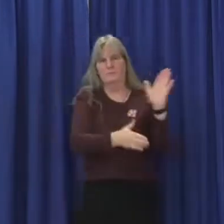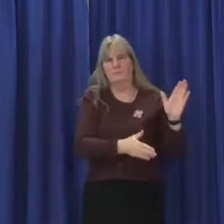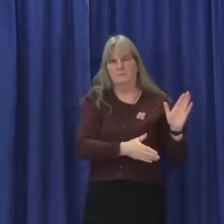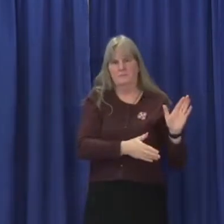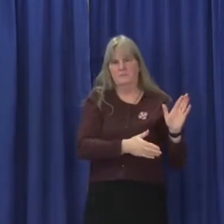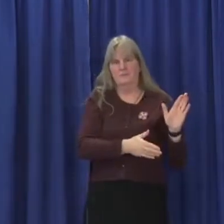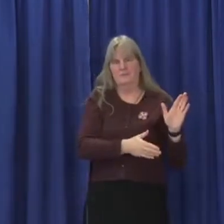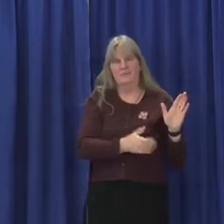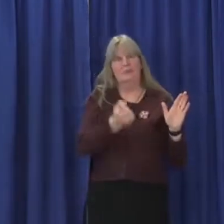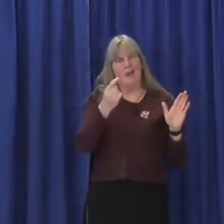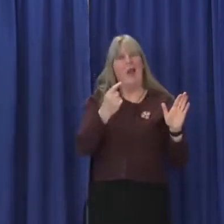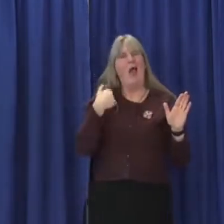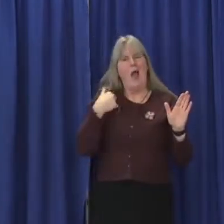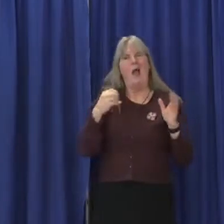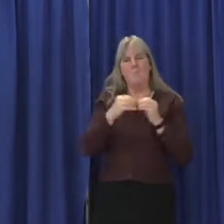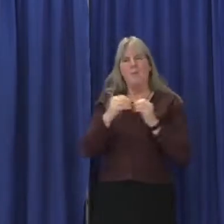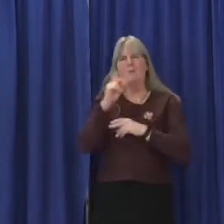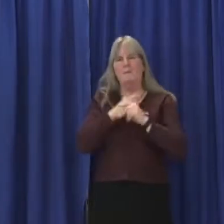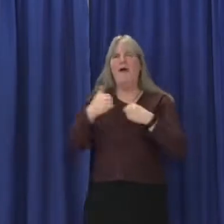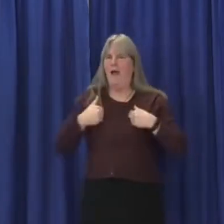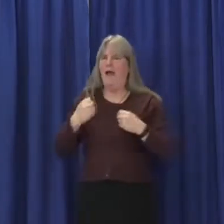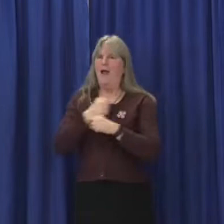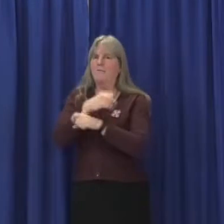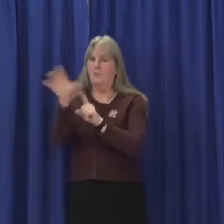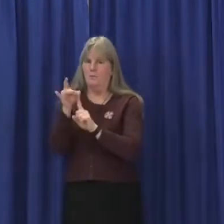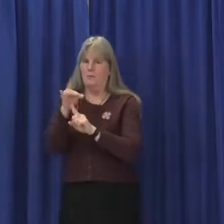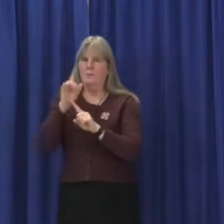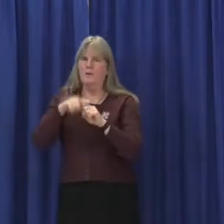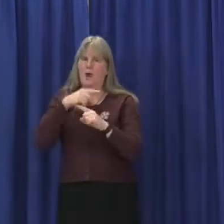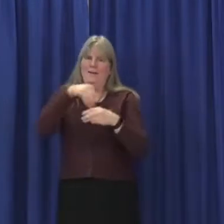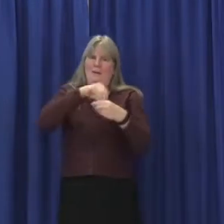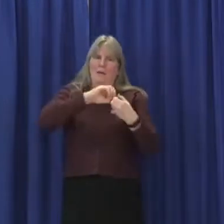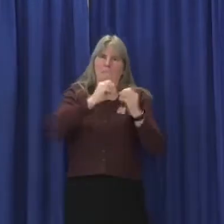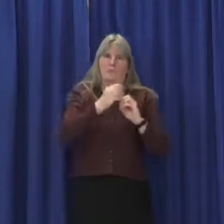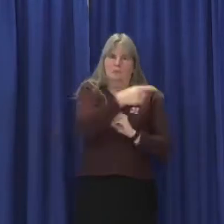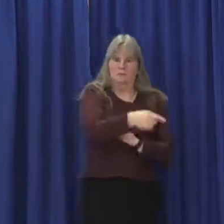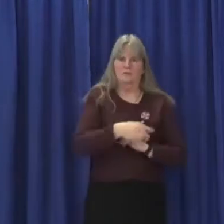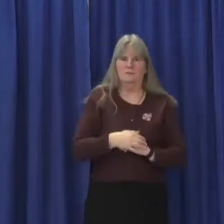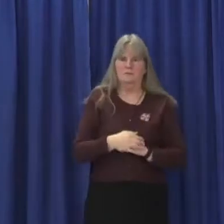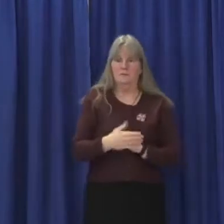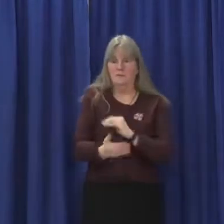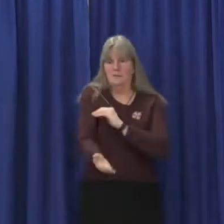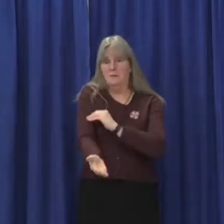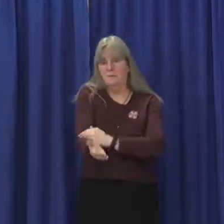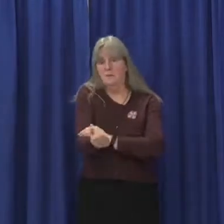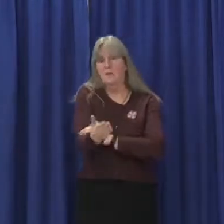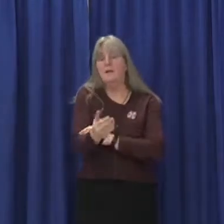higher than these numbers. The number of new cases reported this morning is 27.